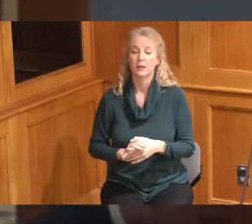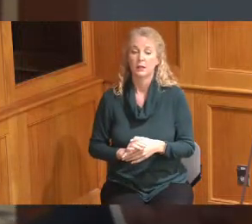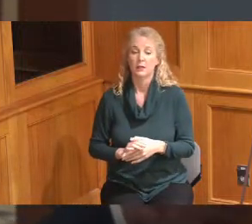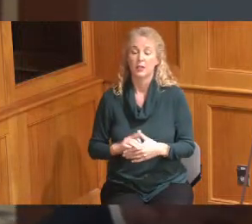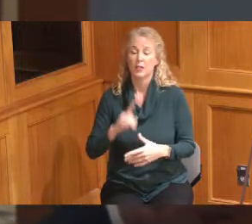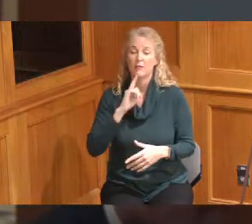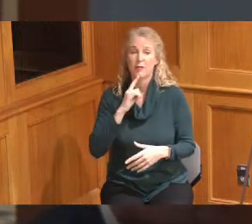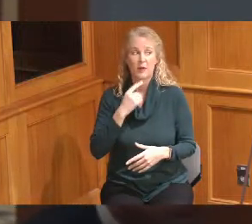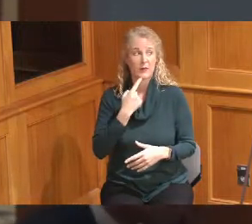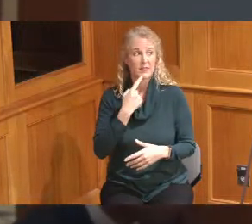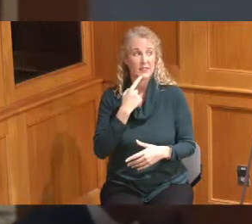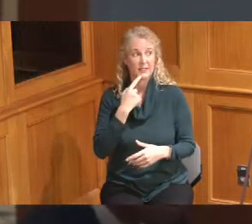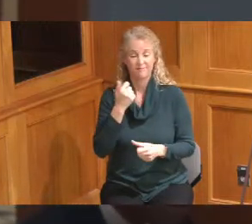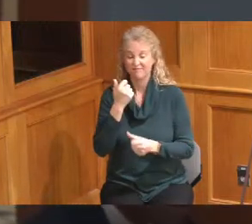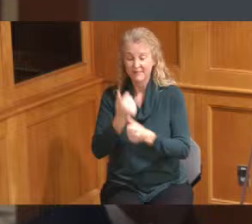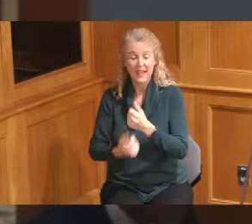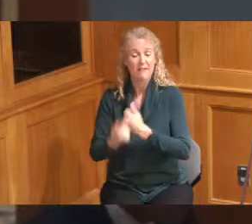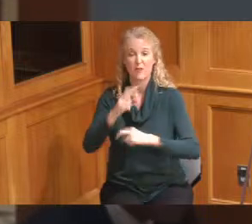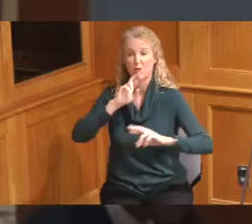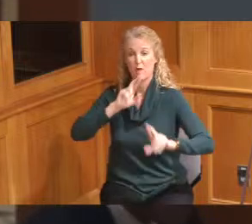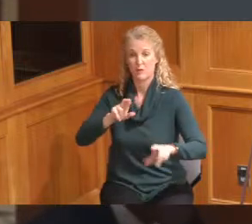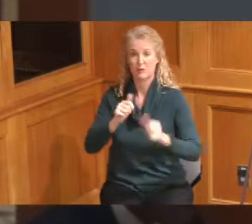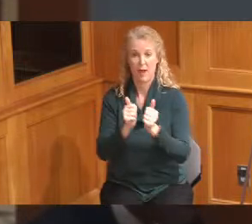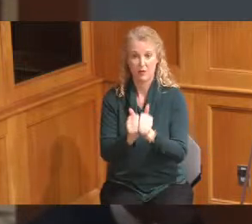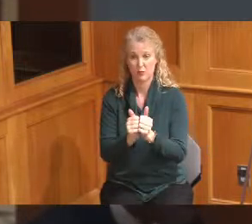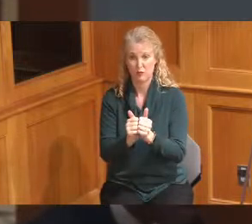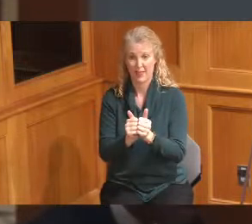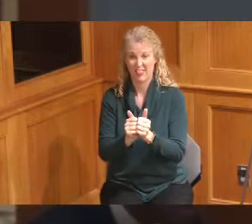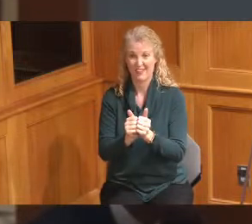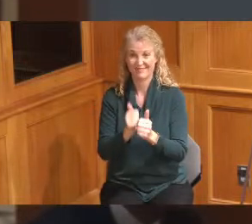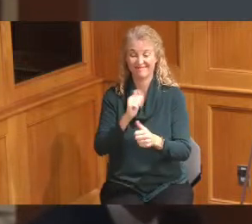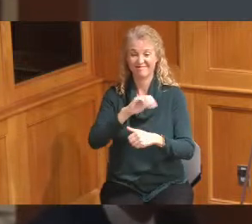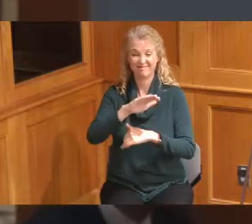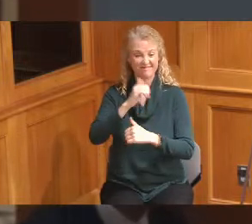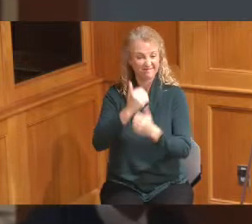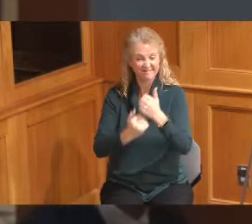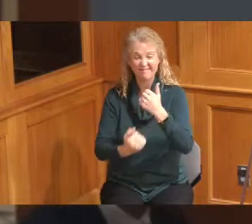response so to speak when it's it's all hands- on Deck when it comes to a disaster especially